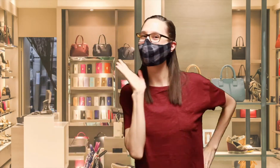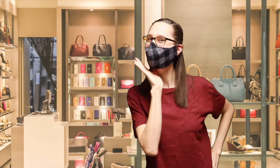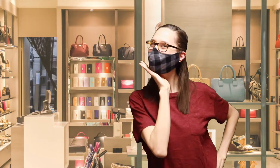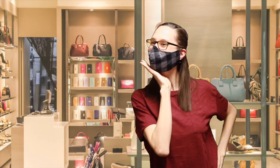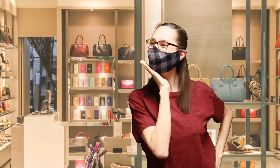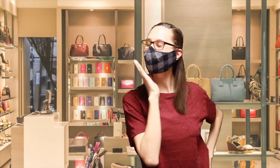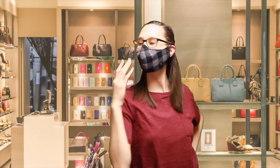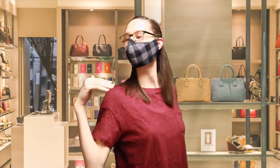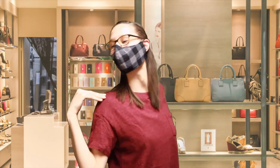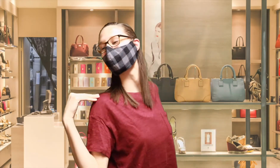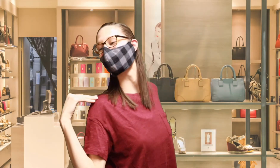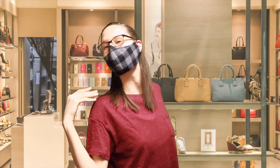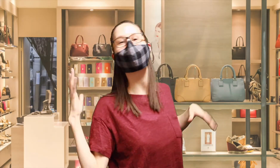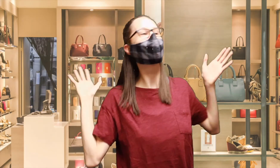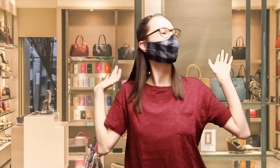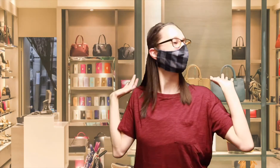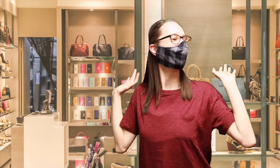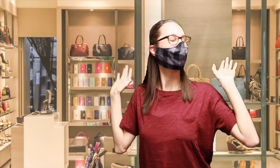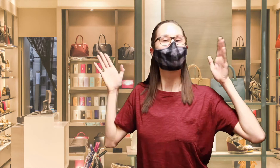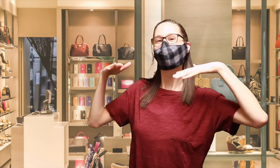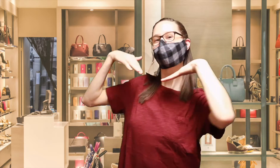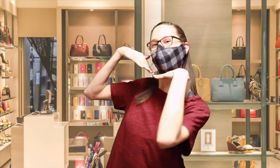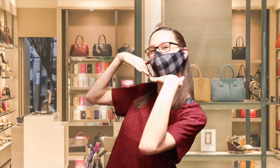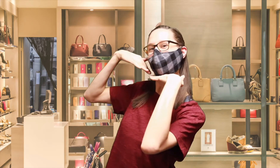*Mask fashion show*